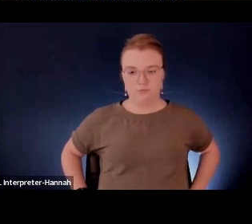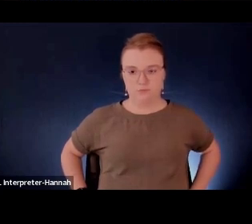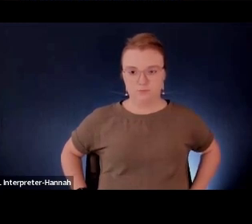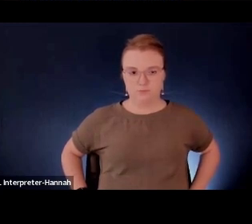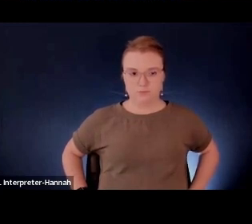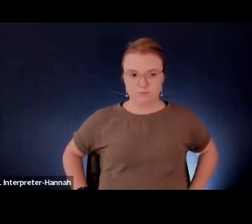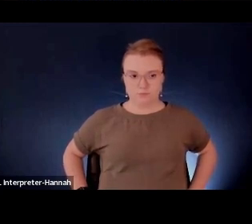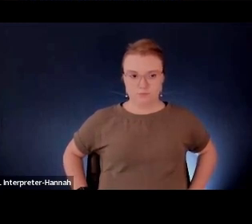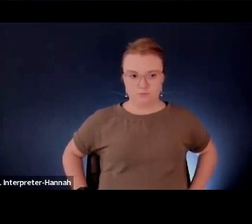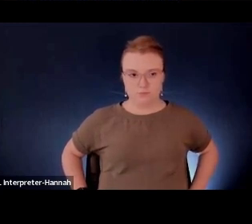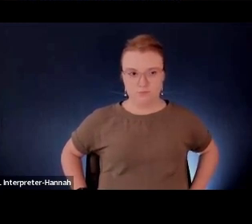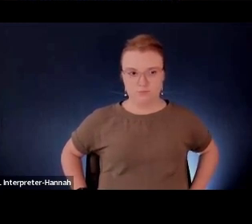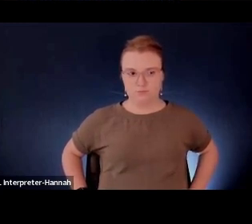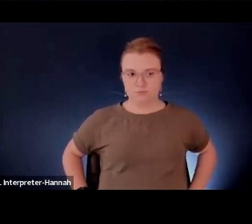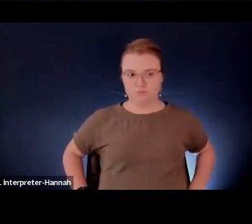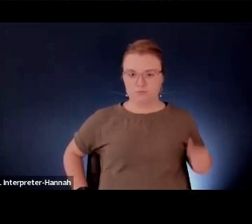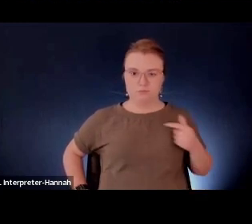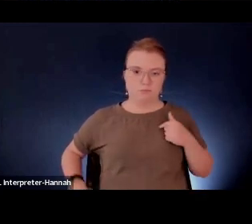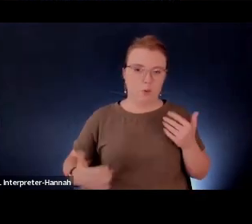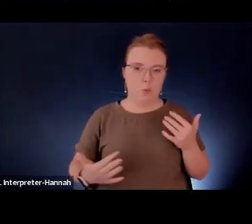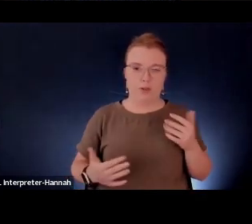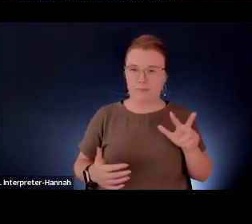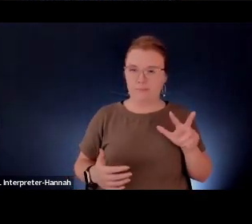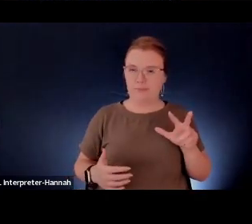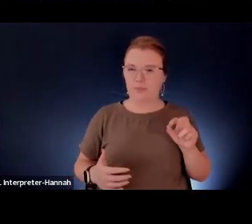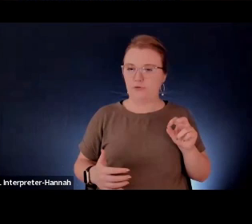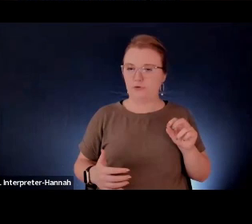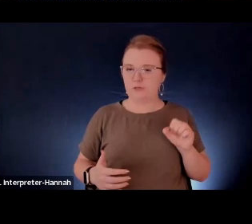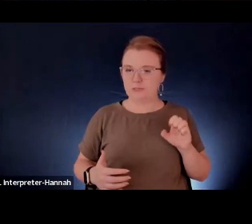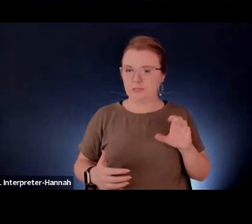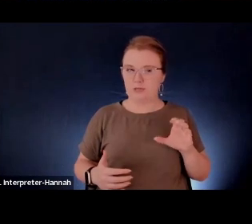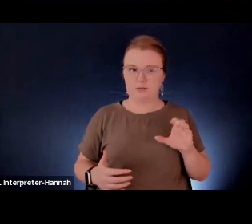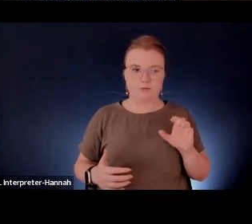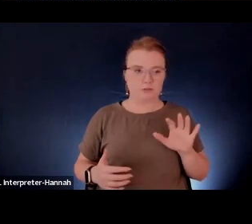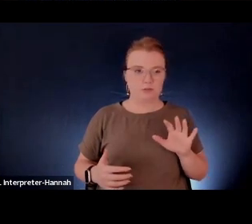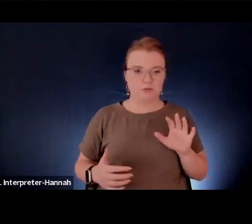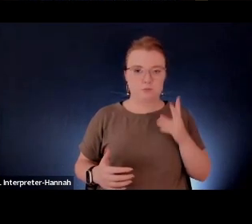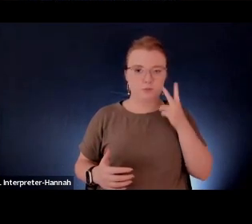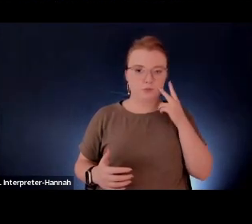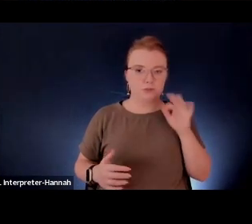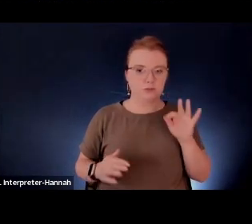Okay, I've given another 30 seconds or so to see if somebody wants to contribute. Well, here we go.